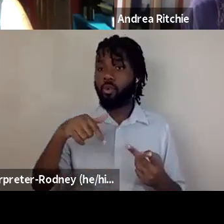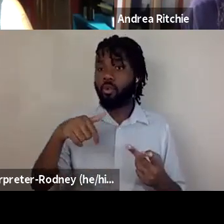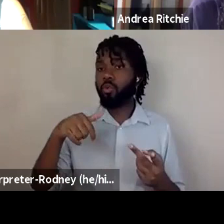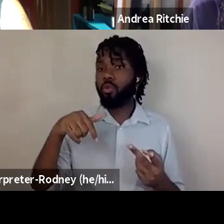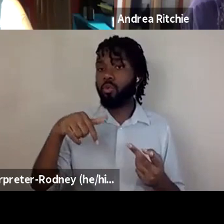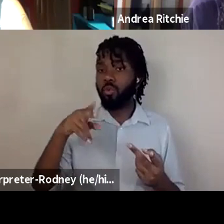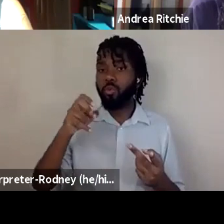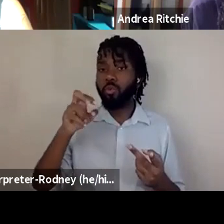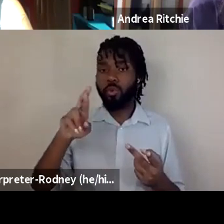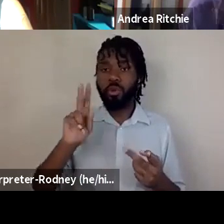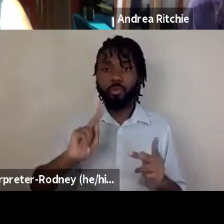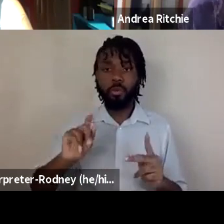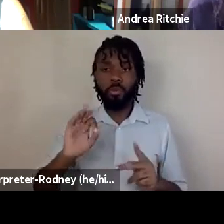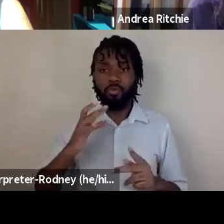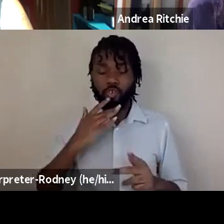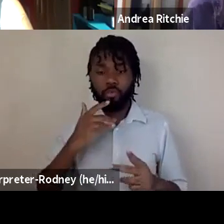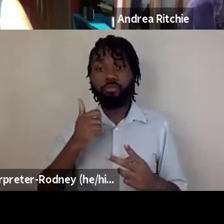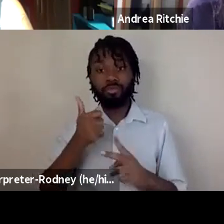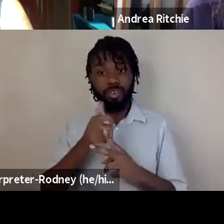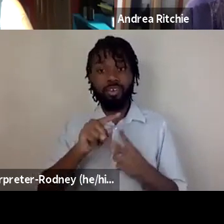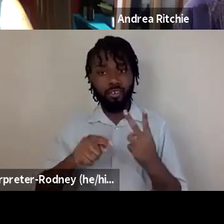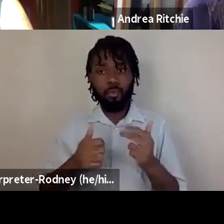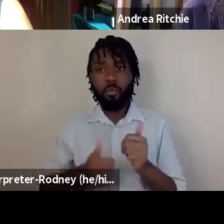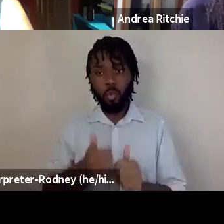are disabled or perceived to be disabled,